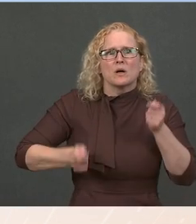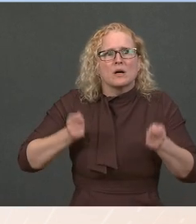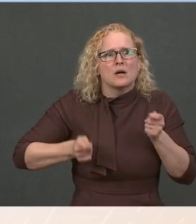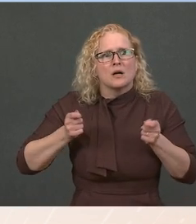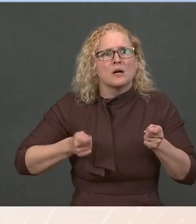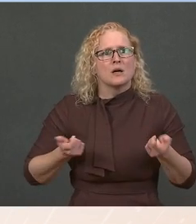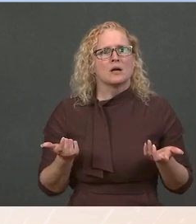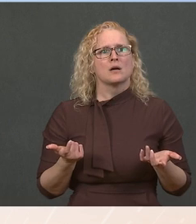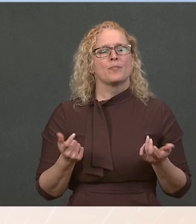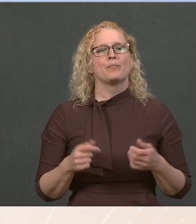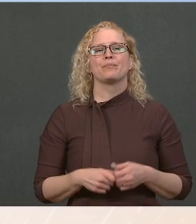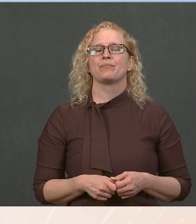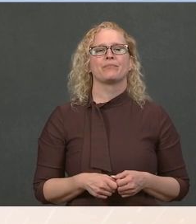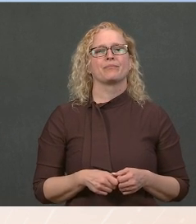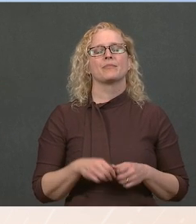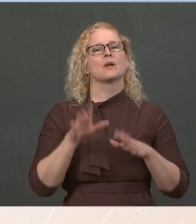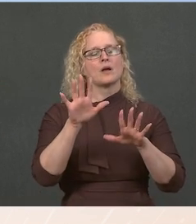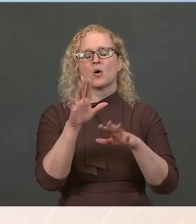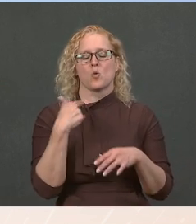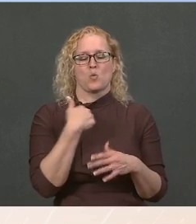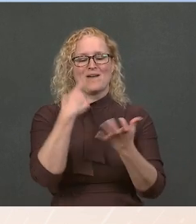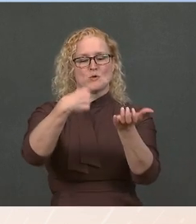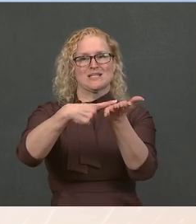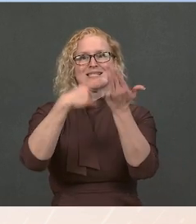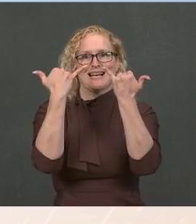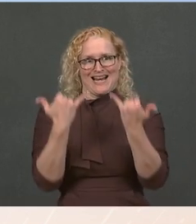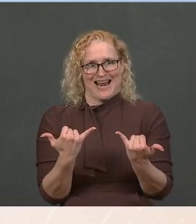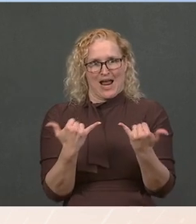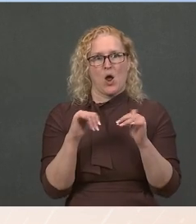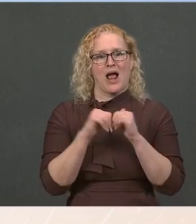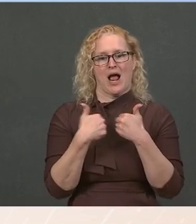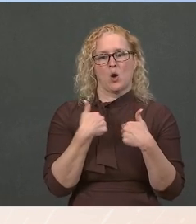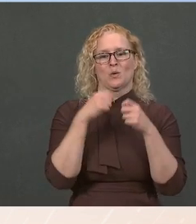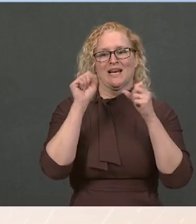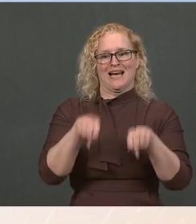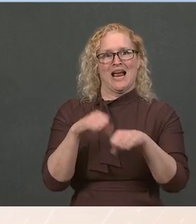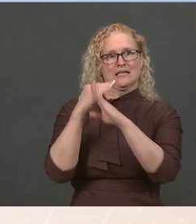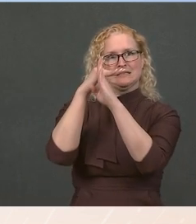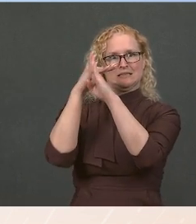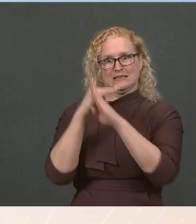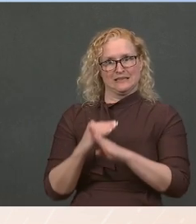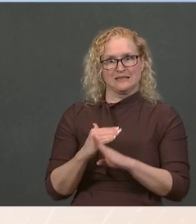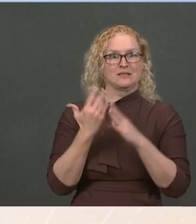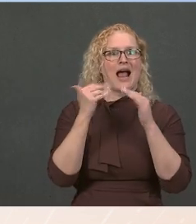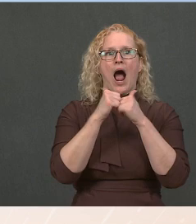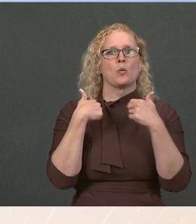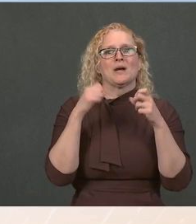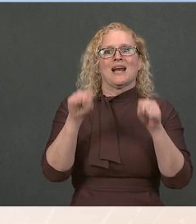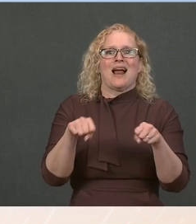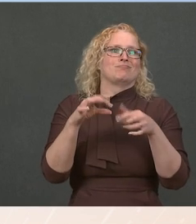and how we can be leaders in this and making sure that we really do everything that we can -- right?